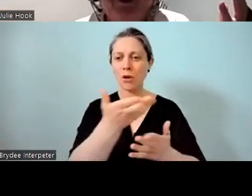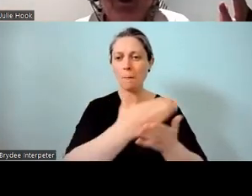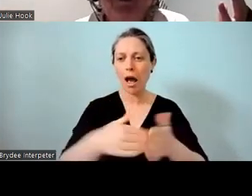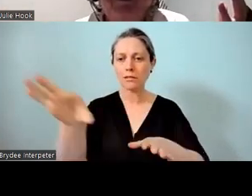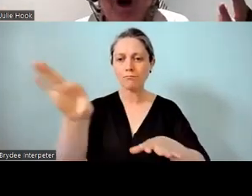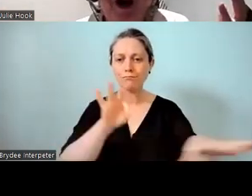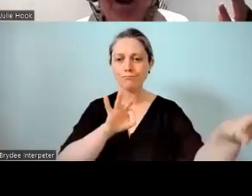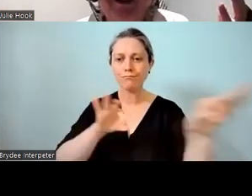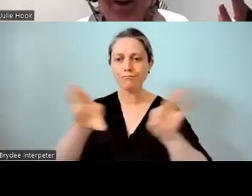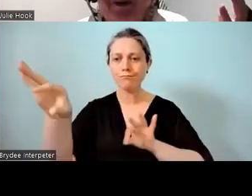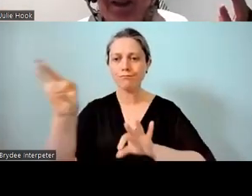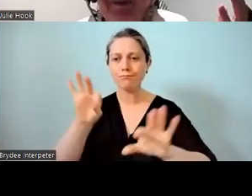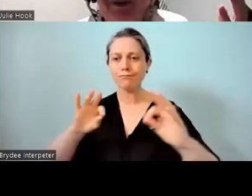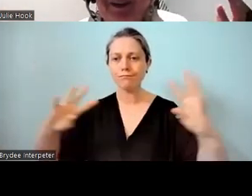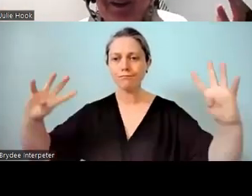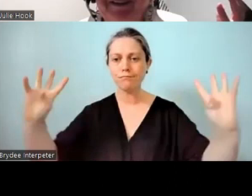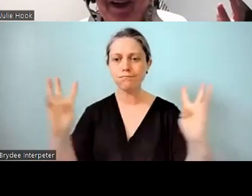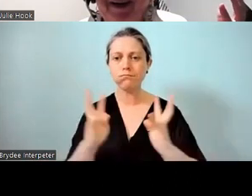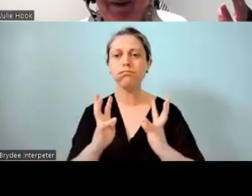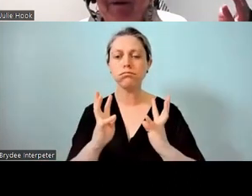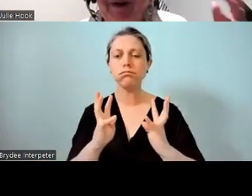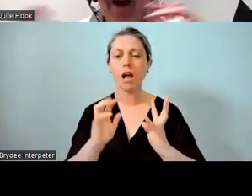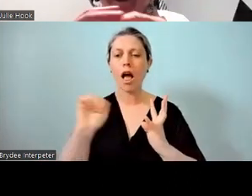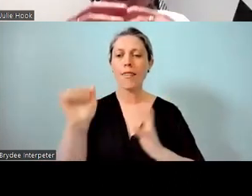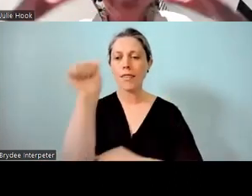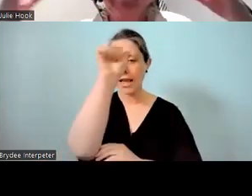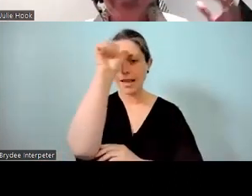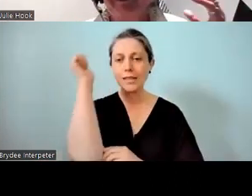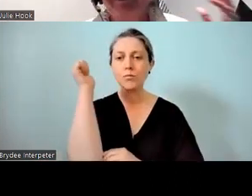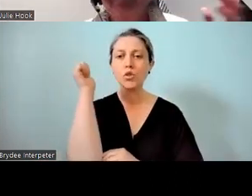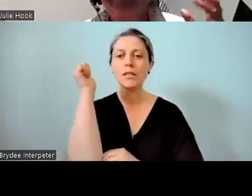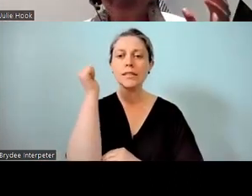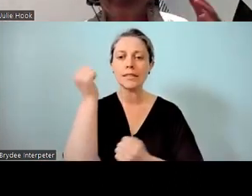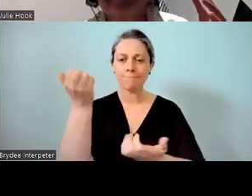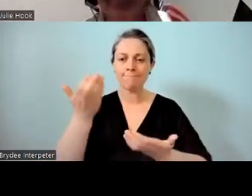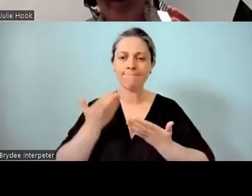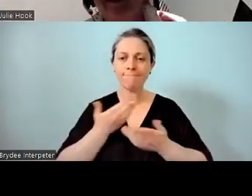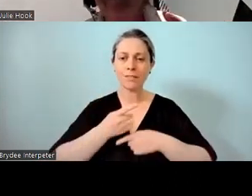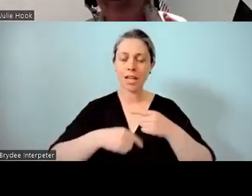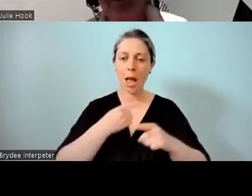to provide their expertise around the diverse lens that they bring.